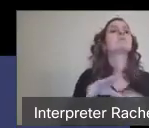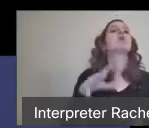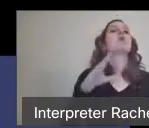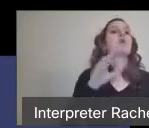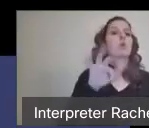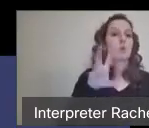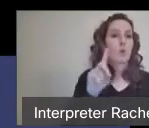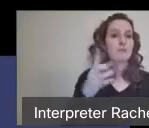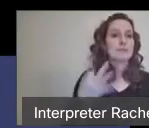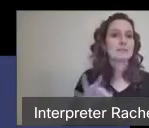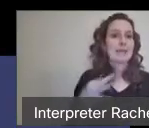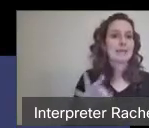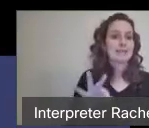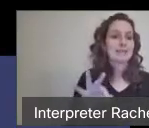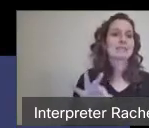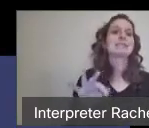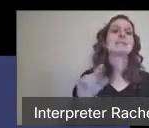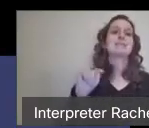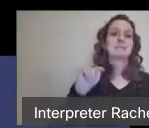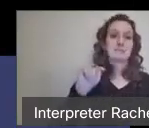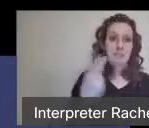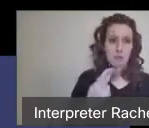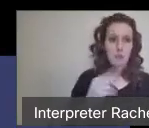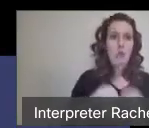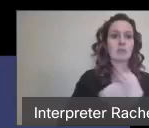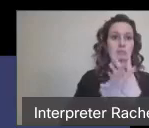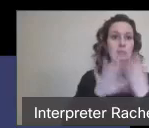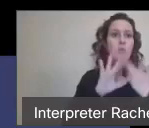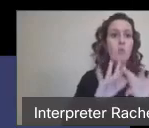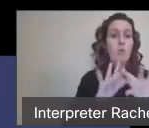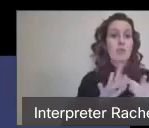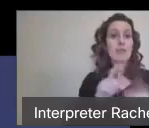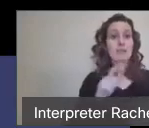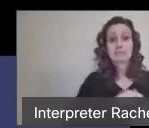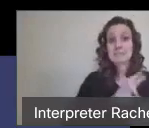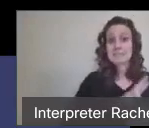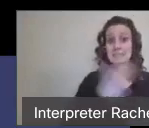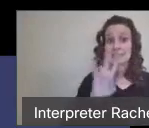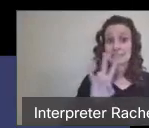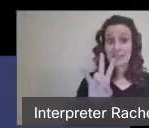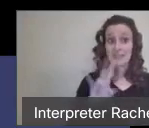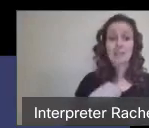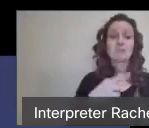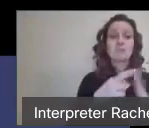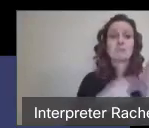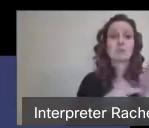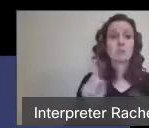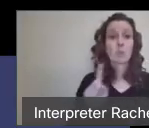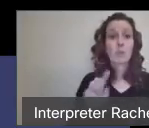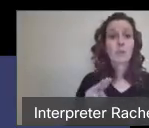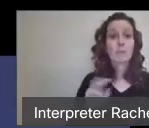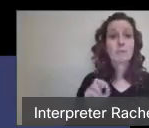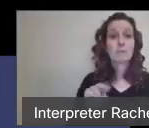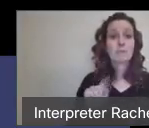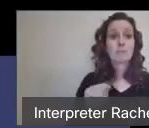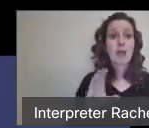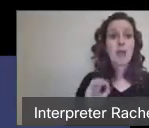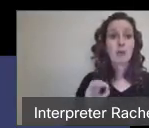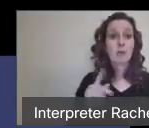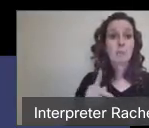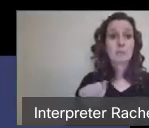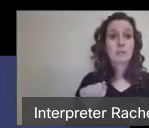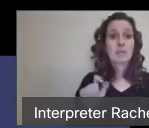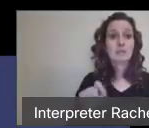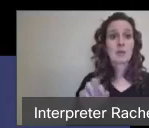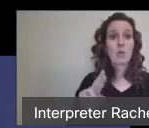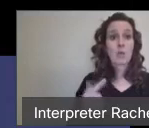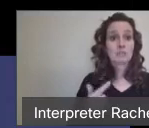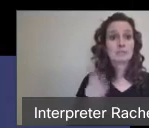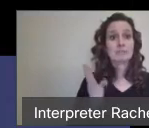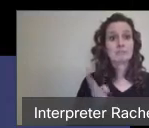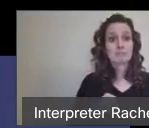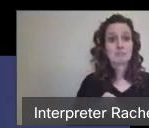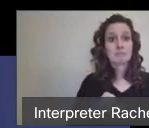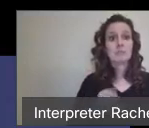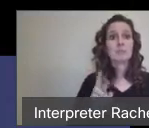This town hall will be held at 7:00 PM and registration is available at www.montcopa.org/register.